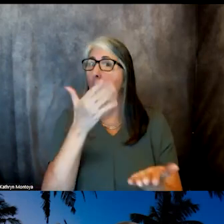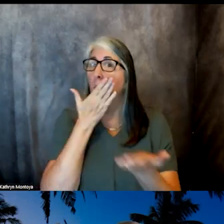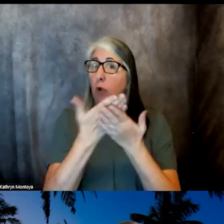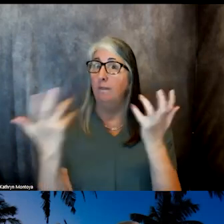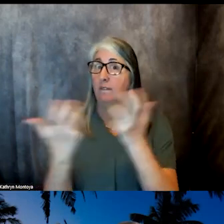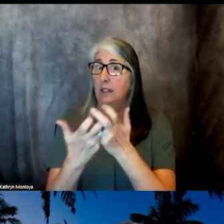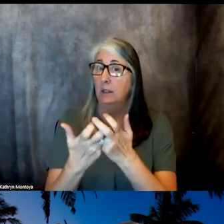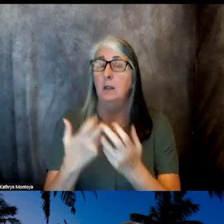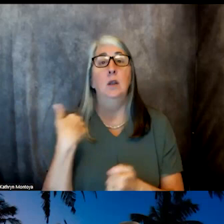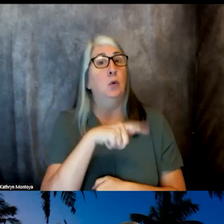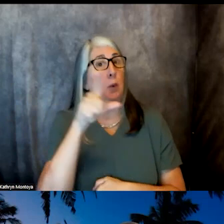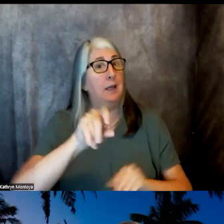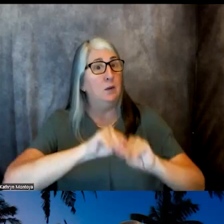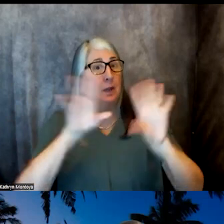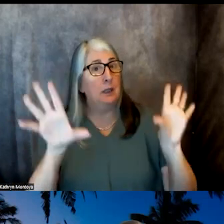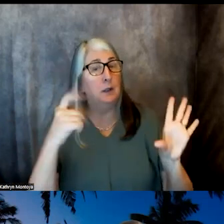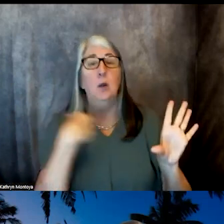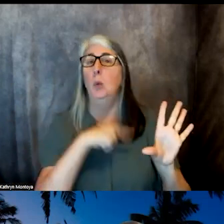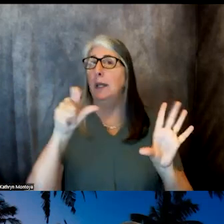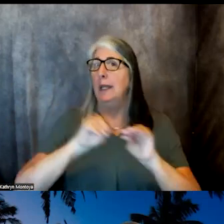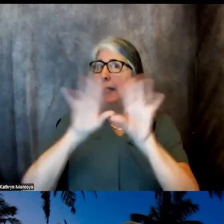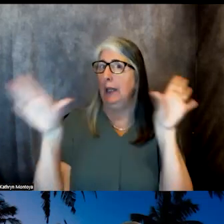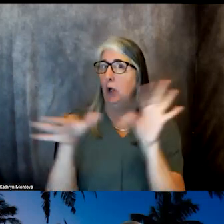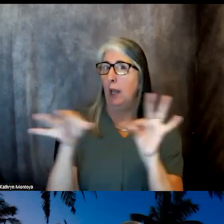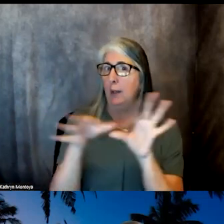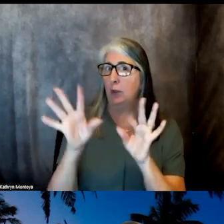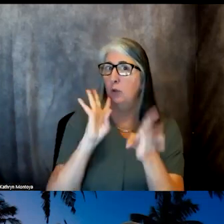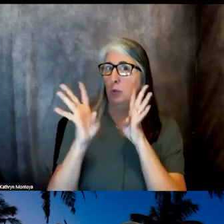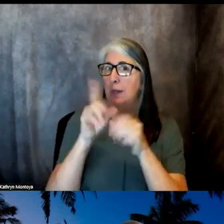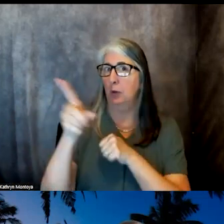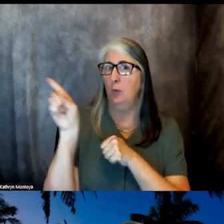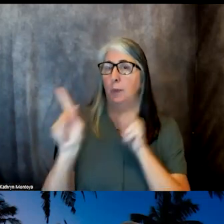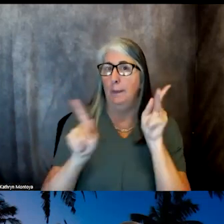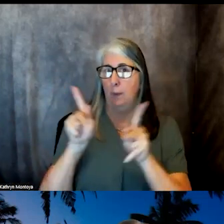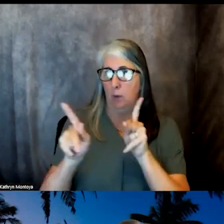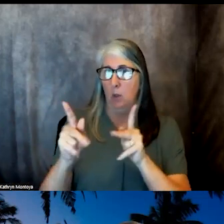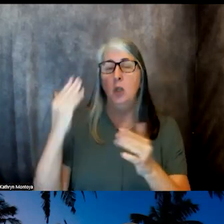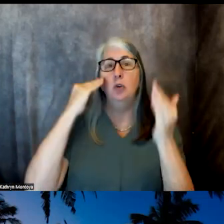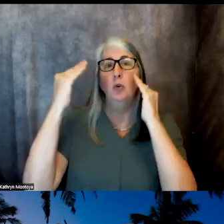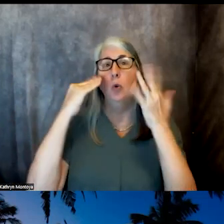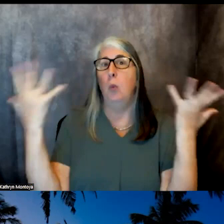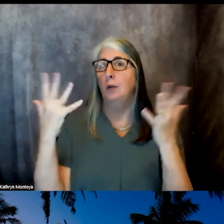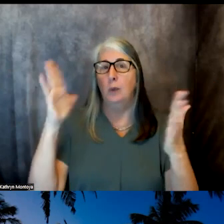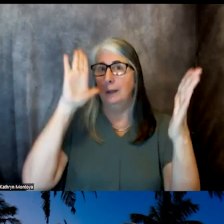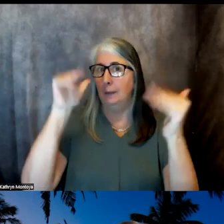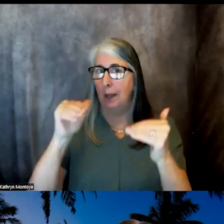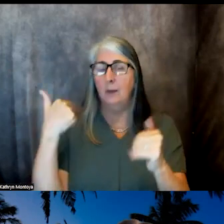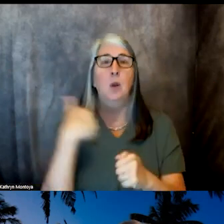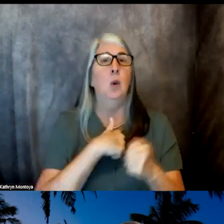WE NEED TO BE CLEAR. WE NEED TO BE CLEAR ON WHAT TO EXPECT. I